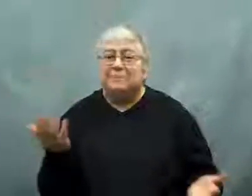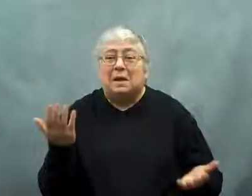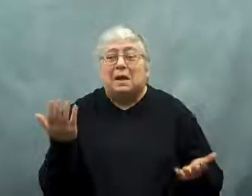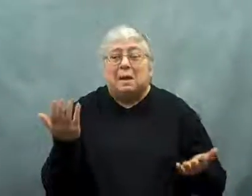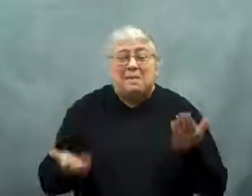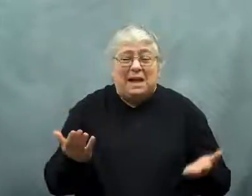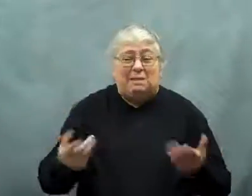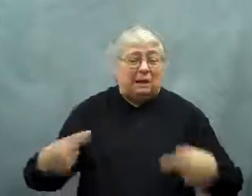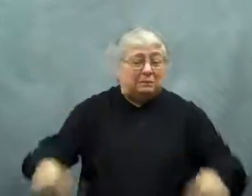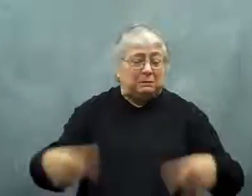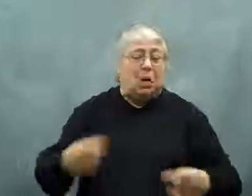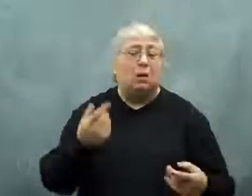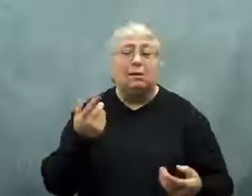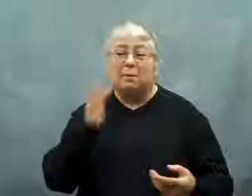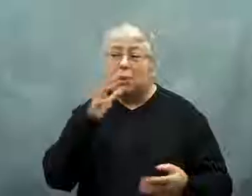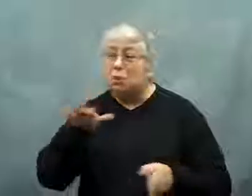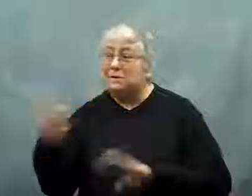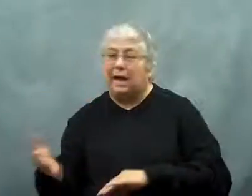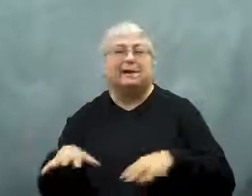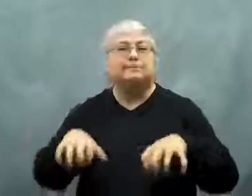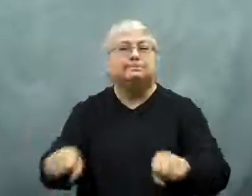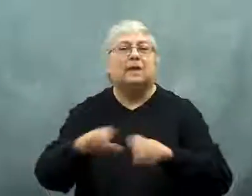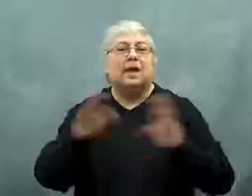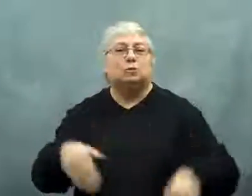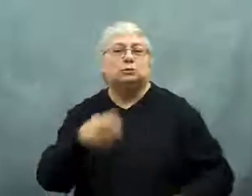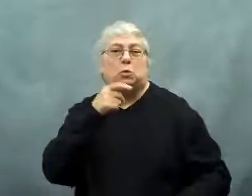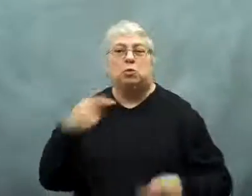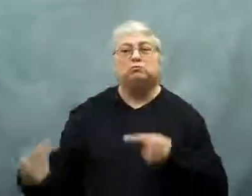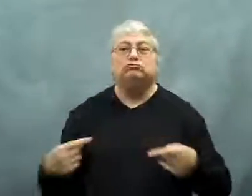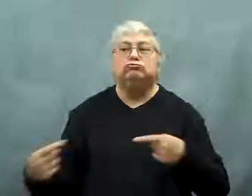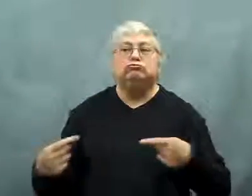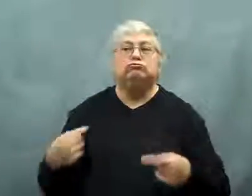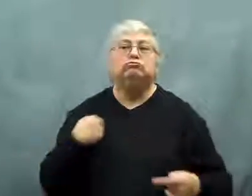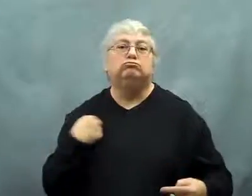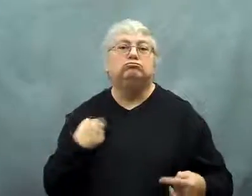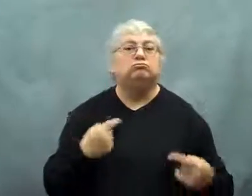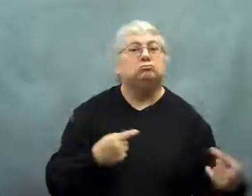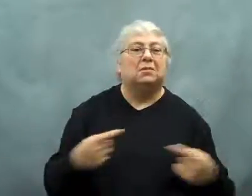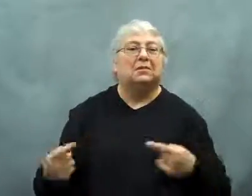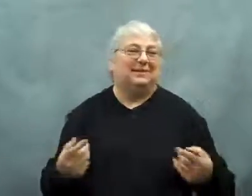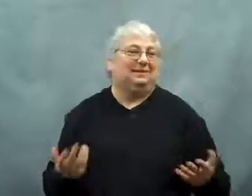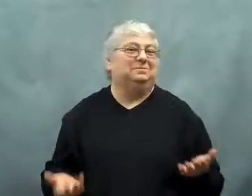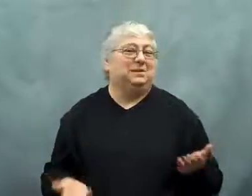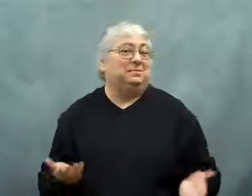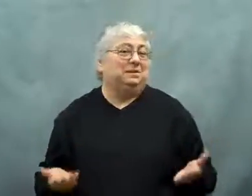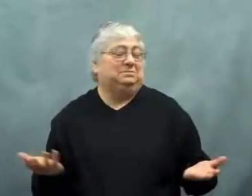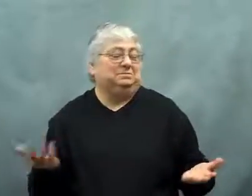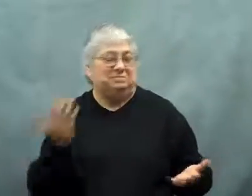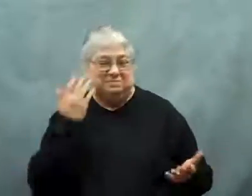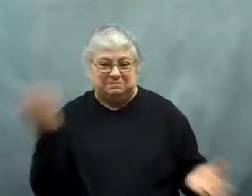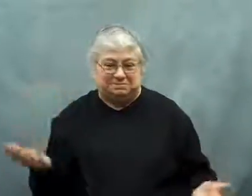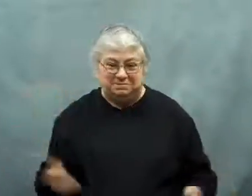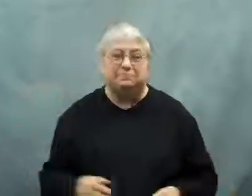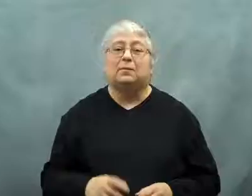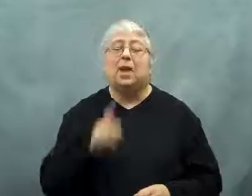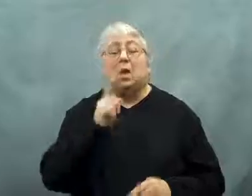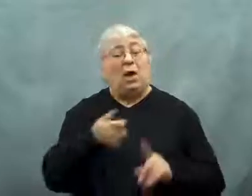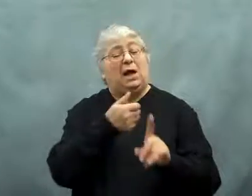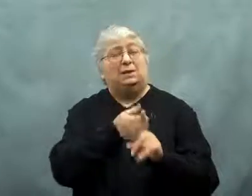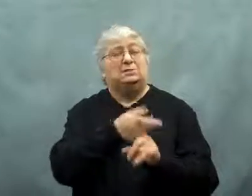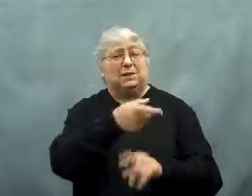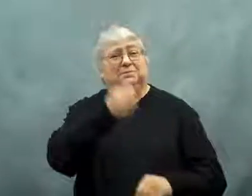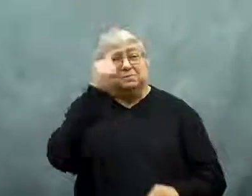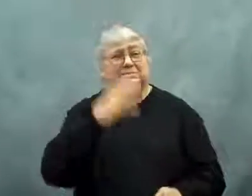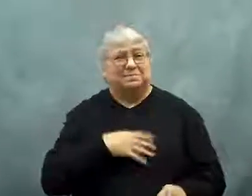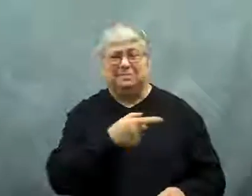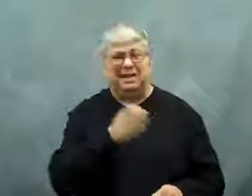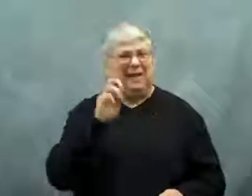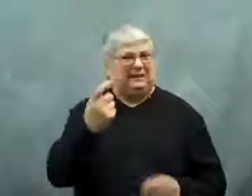It may have been over who would get the house since their mother died.